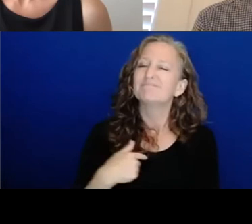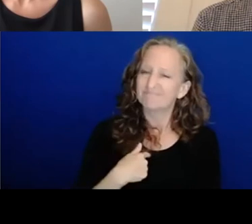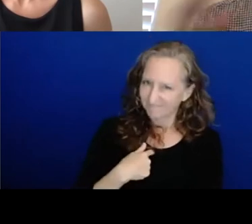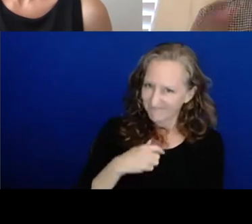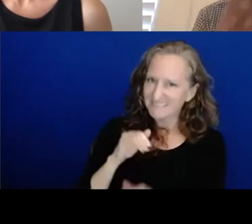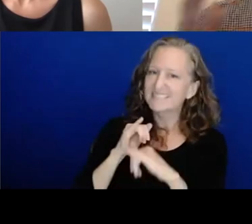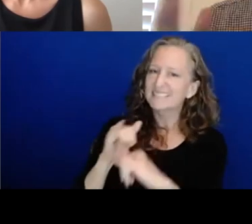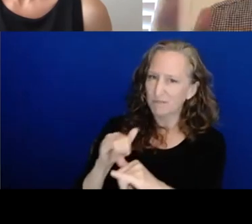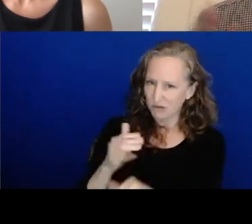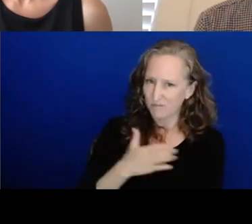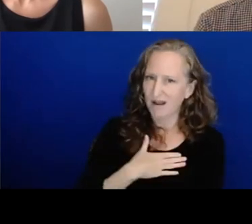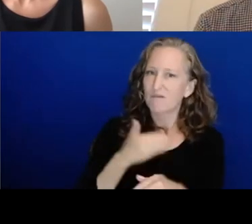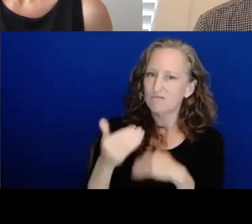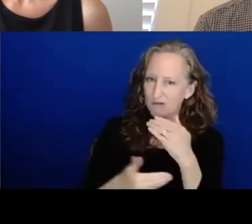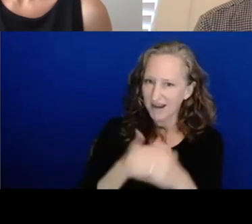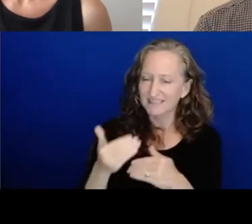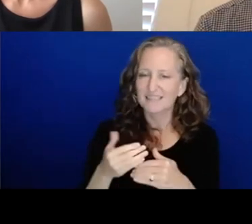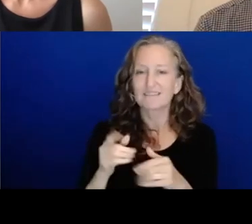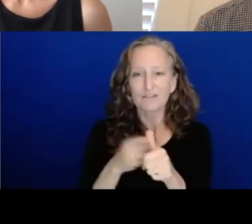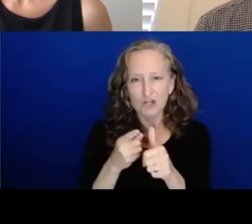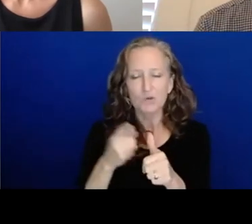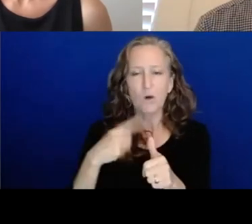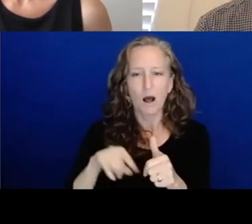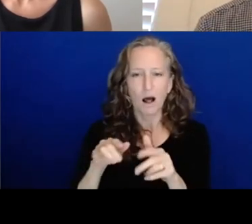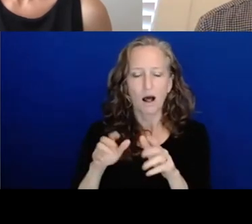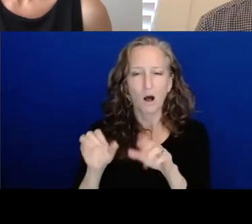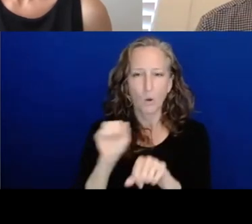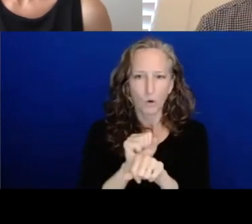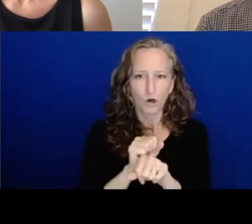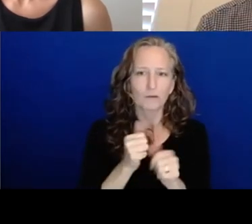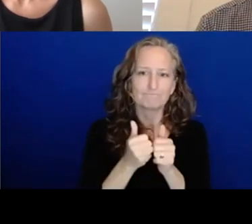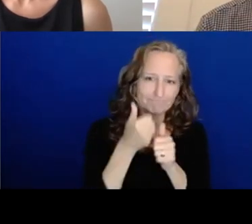made the shift to working remotely and took quite a few steps. Everything from additional